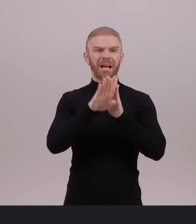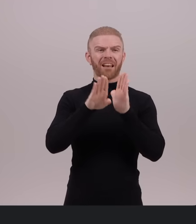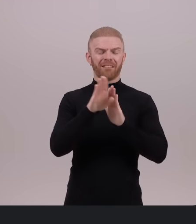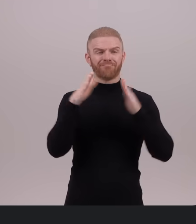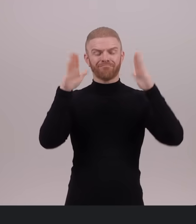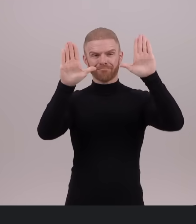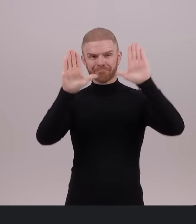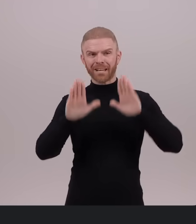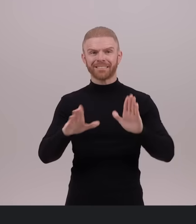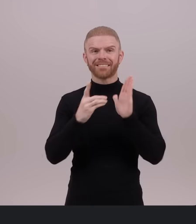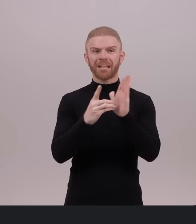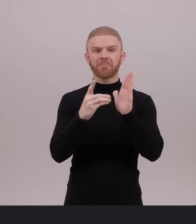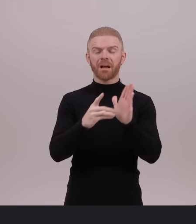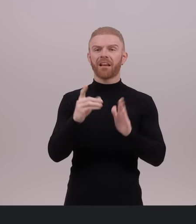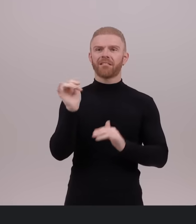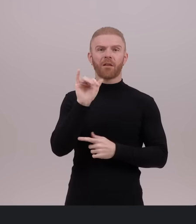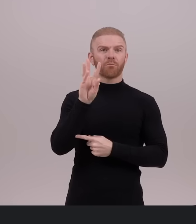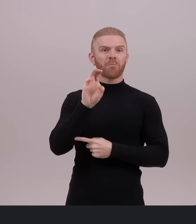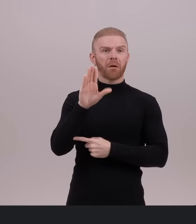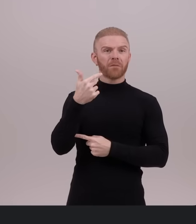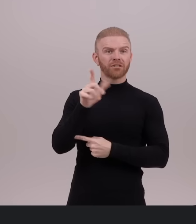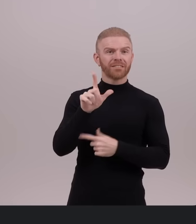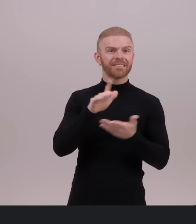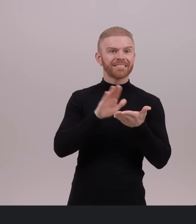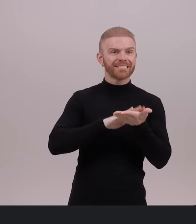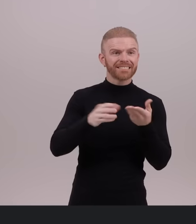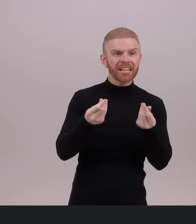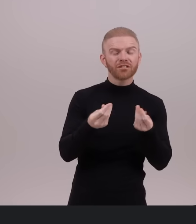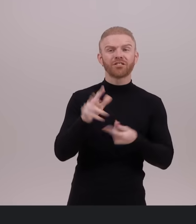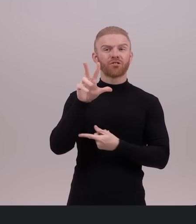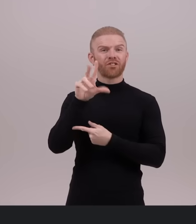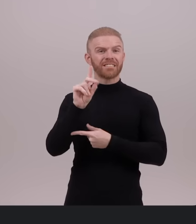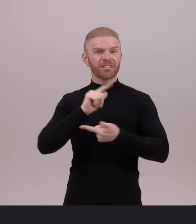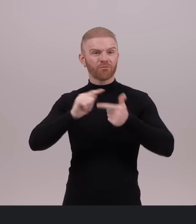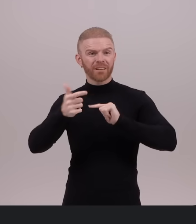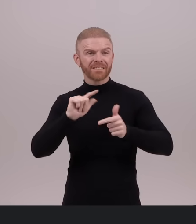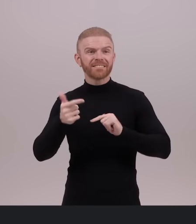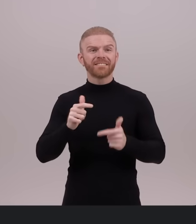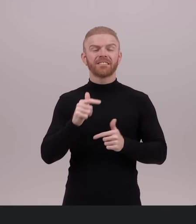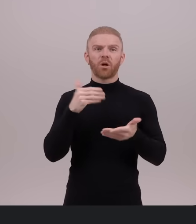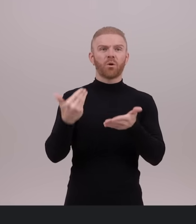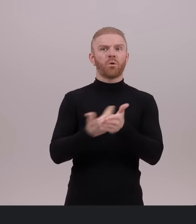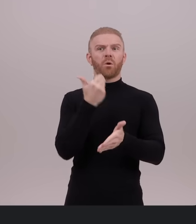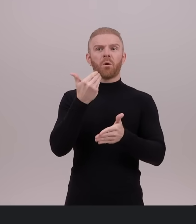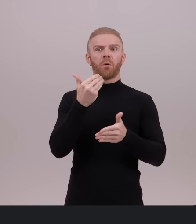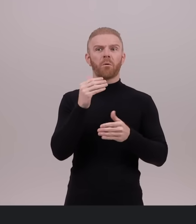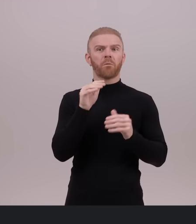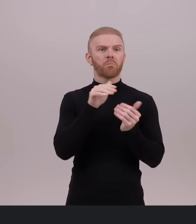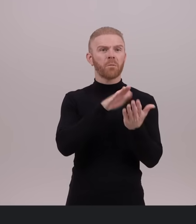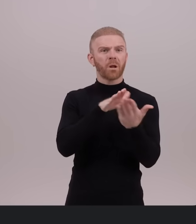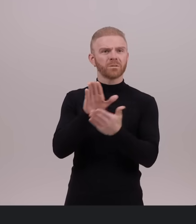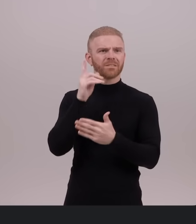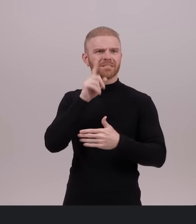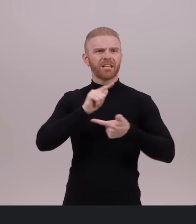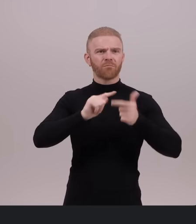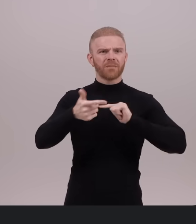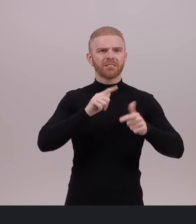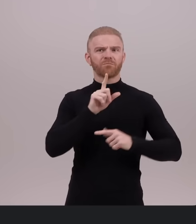textures, 3D interfaces and entirely new modalities for interaction with real DOM content.